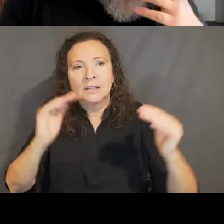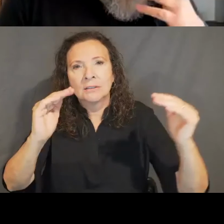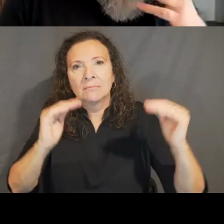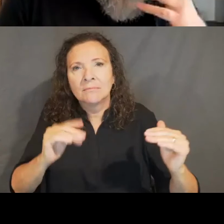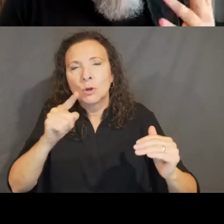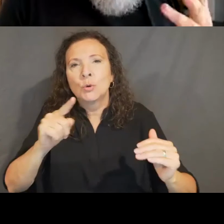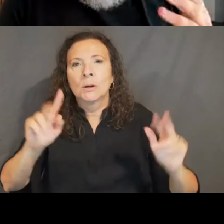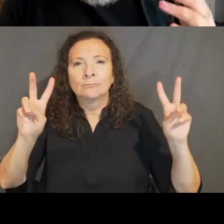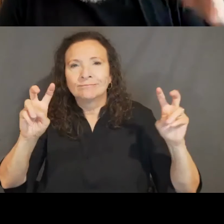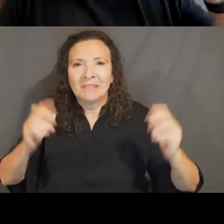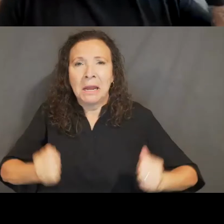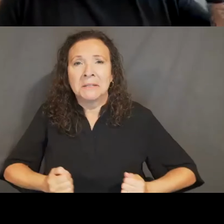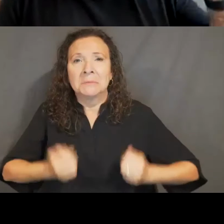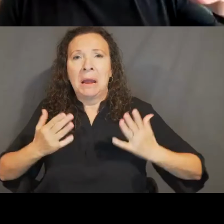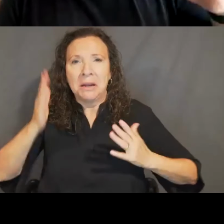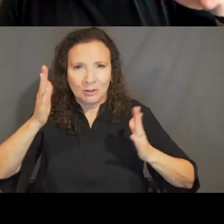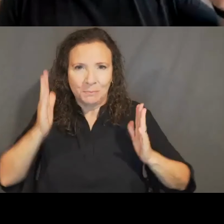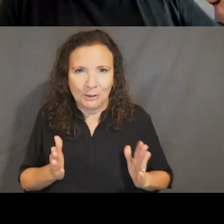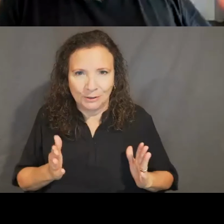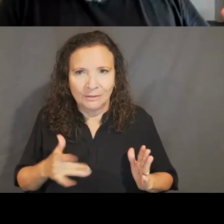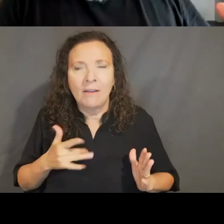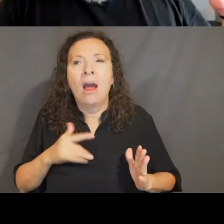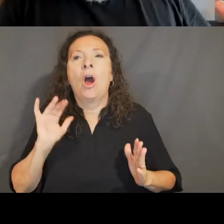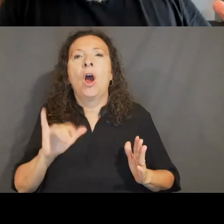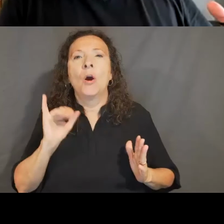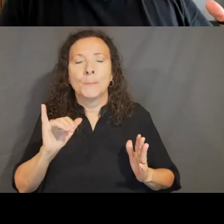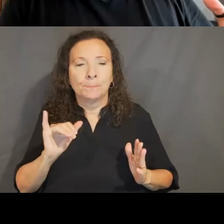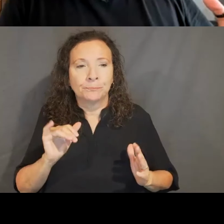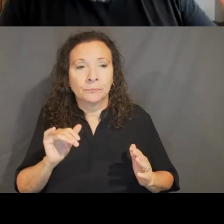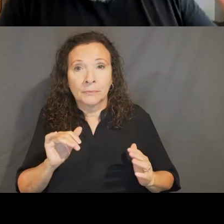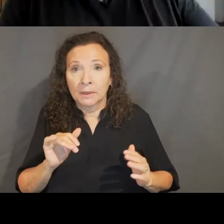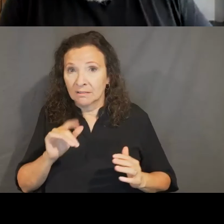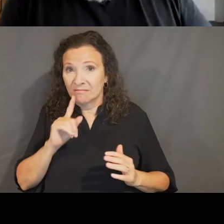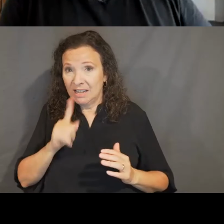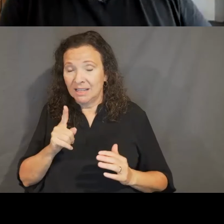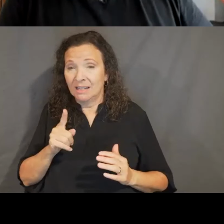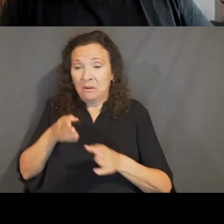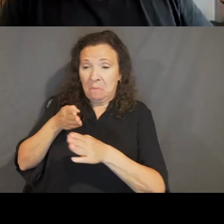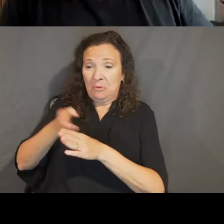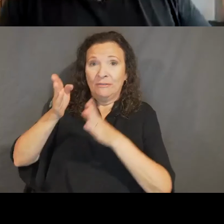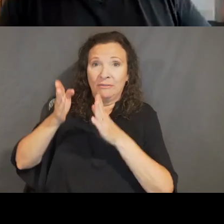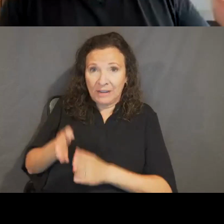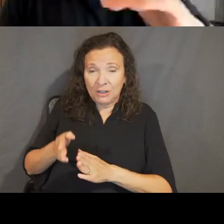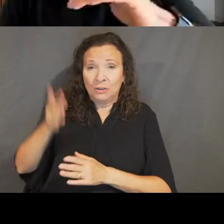When I found is that even the most experienced speakers, professional speakers, that's their cap.